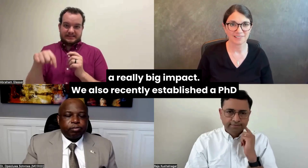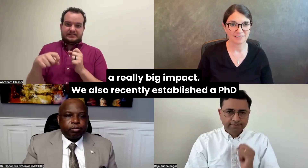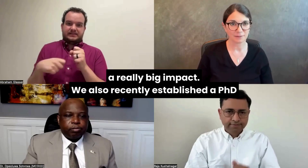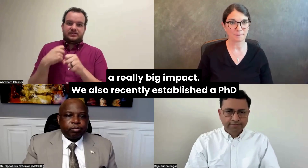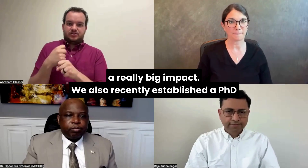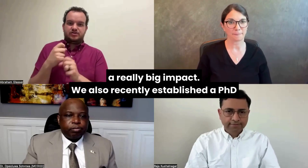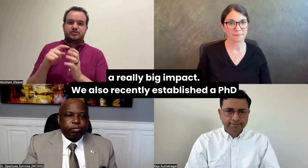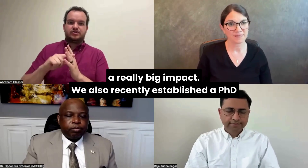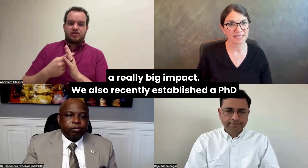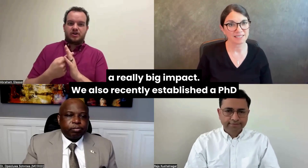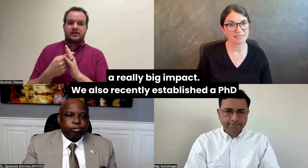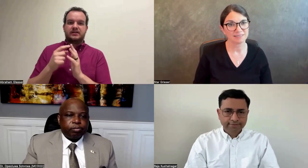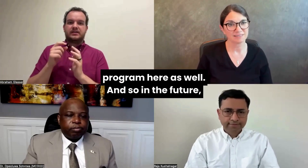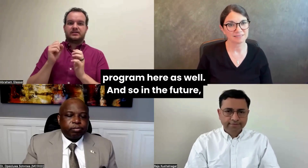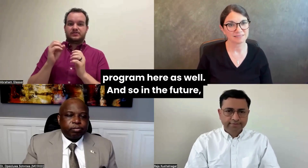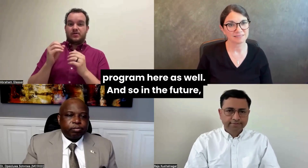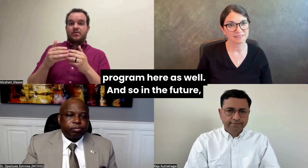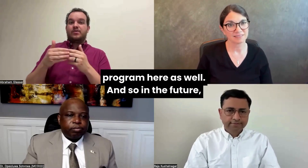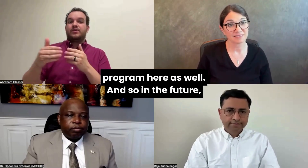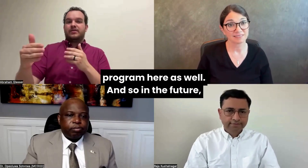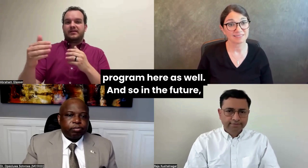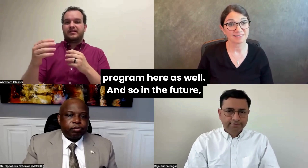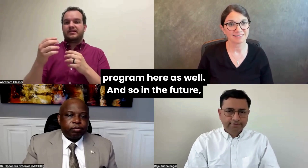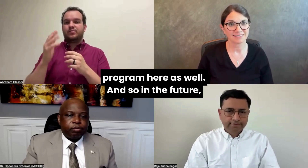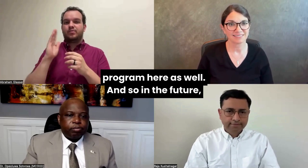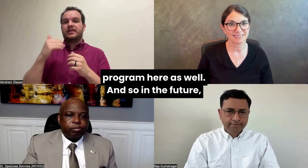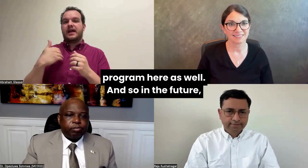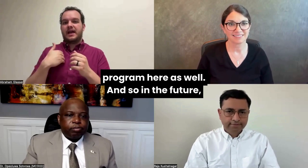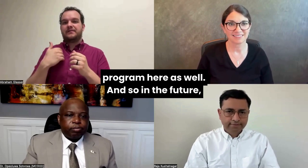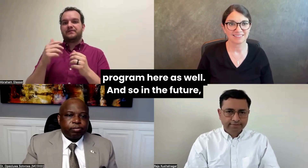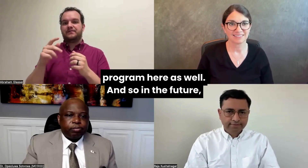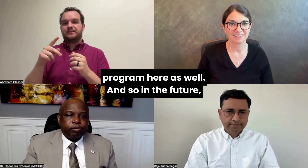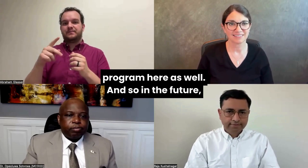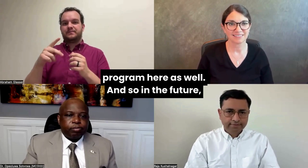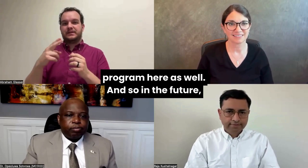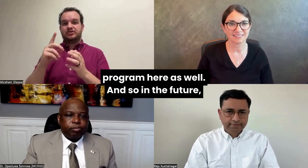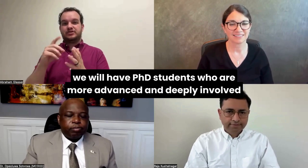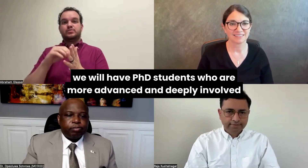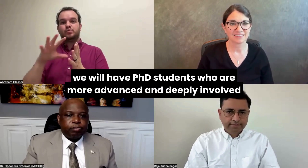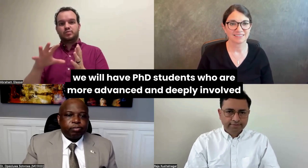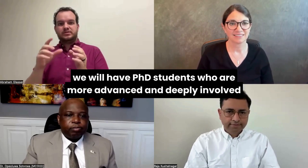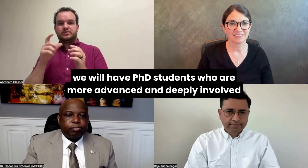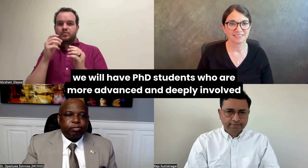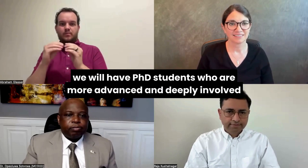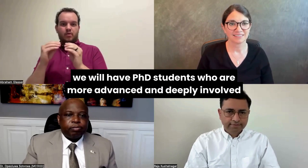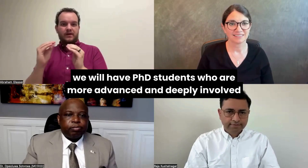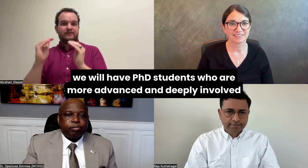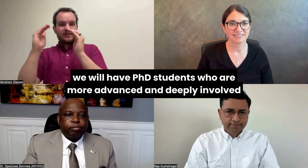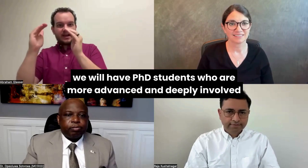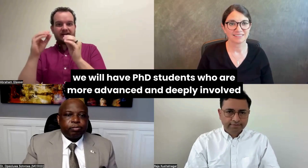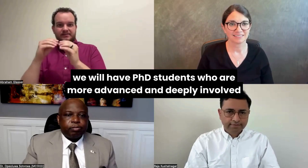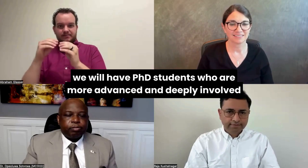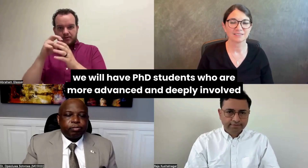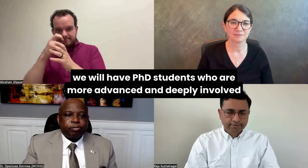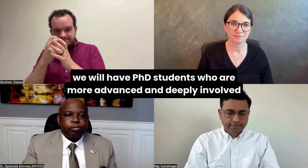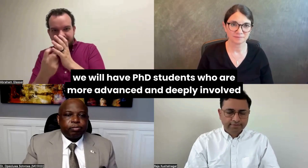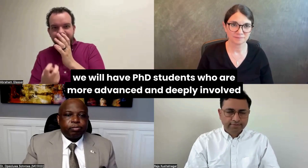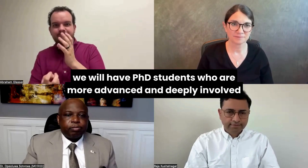program here as well. And so in the future, we will have PhD students who are more advanced and deeply involved